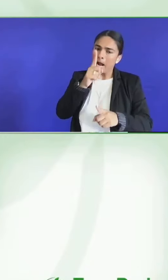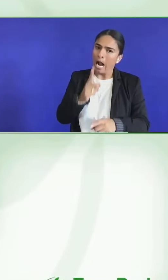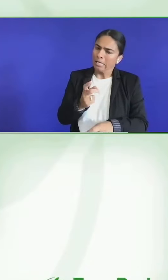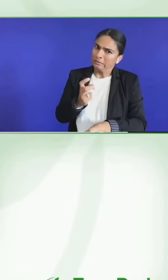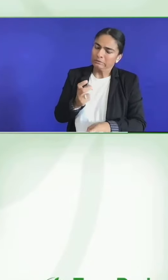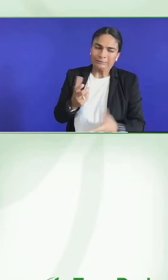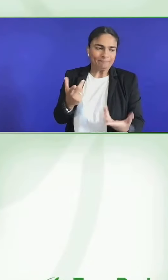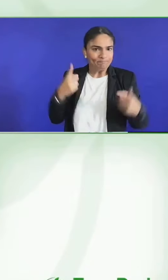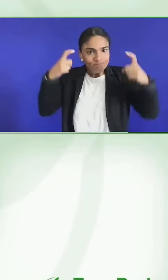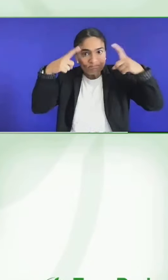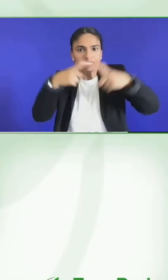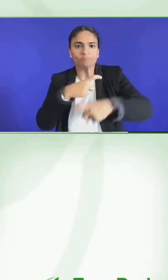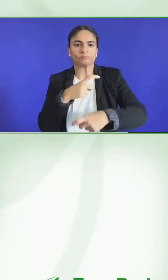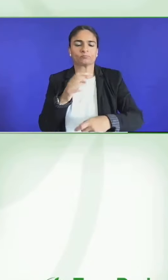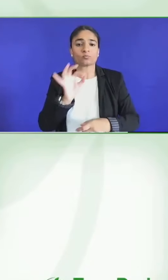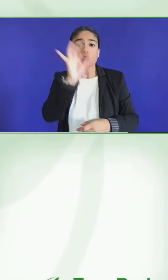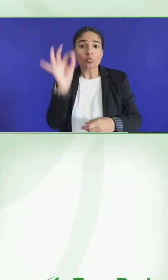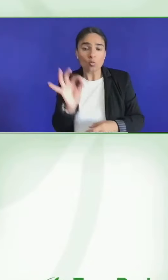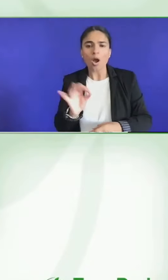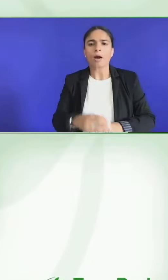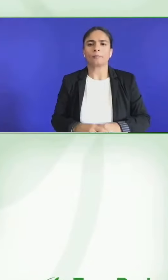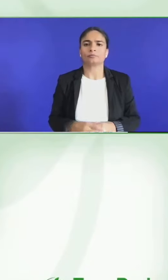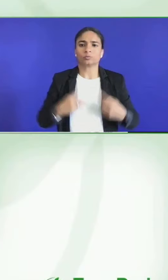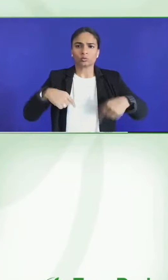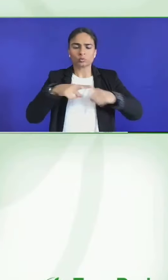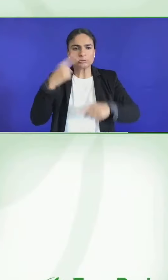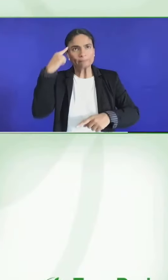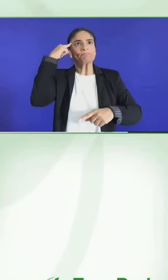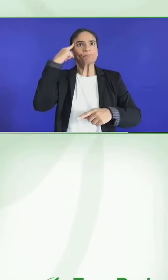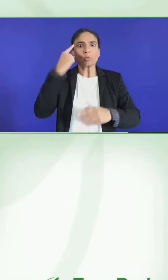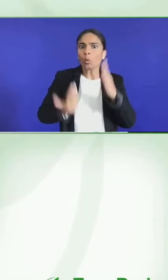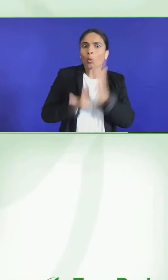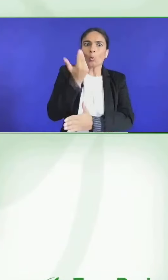And also what was very good was that we could work much more than